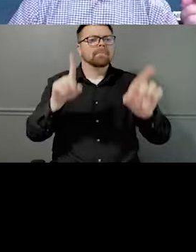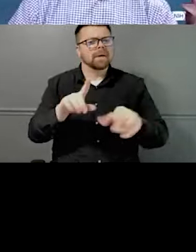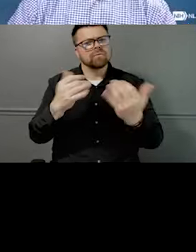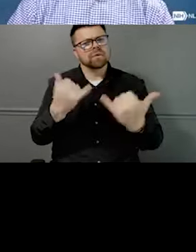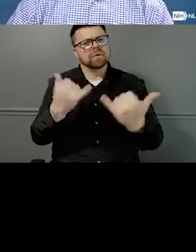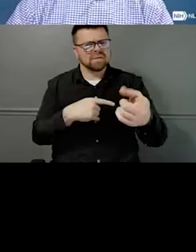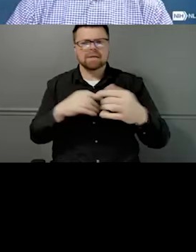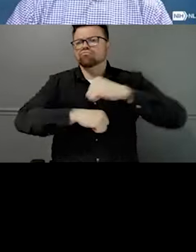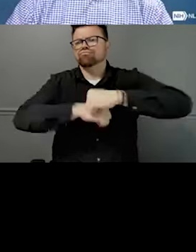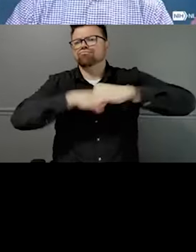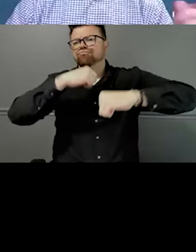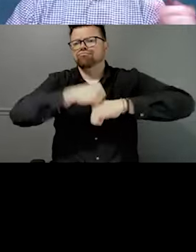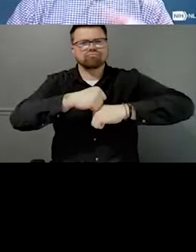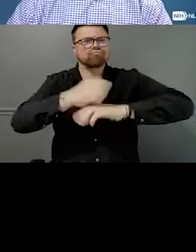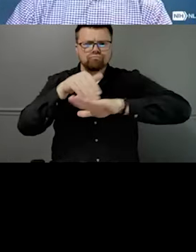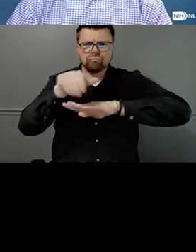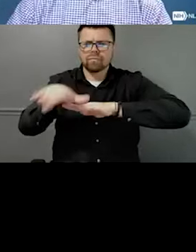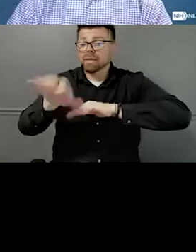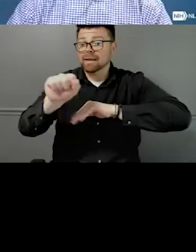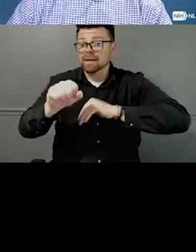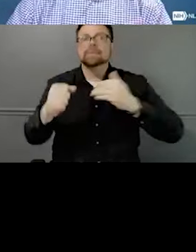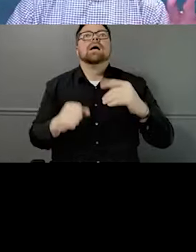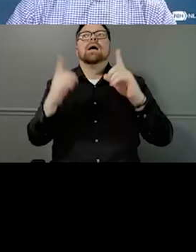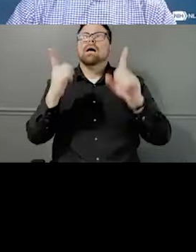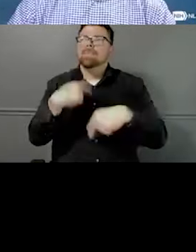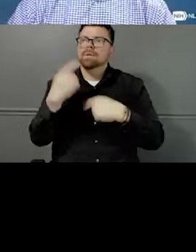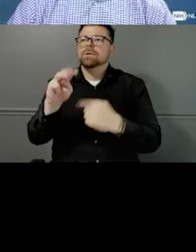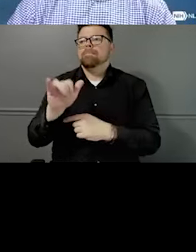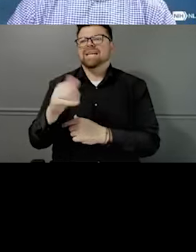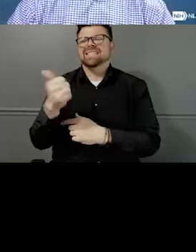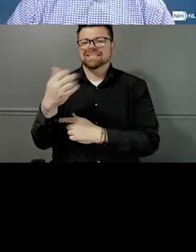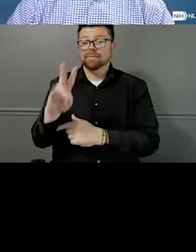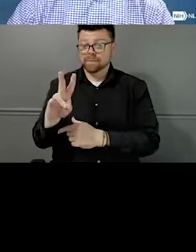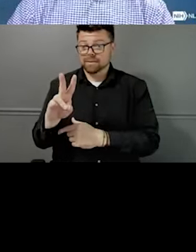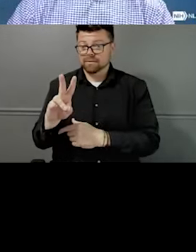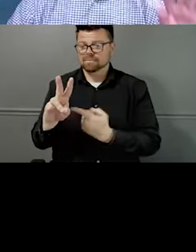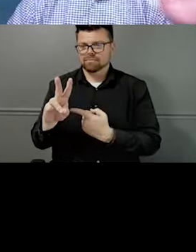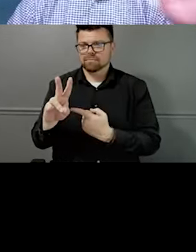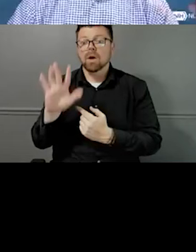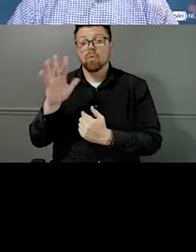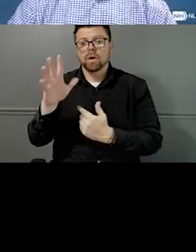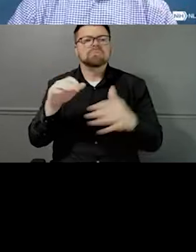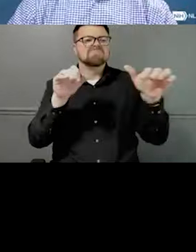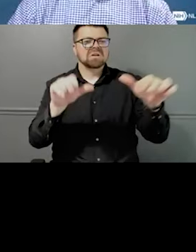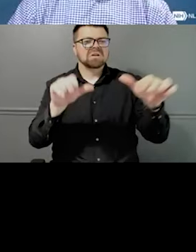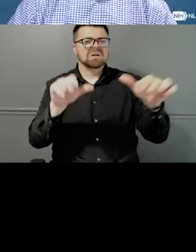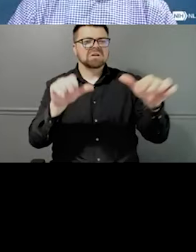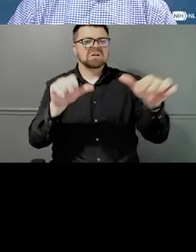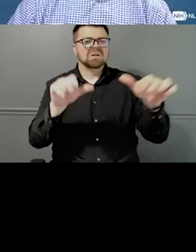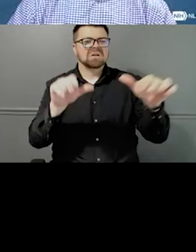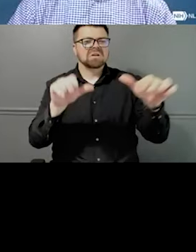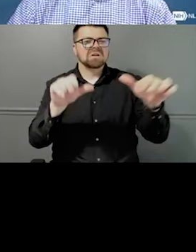to be submitted up until May the 17th. We're going to update that on the website. We really appreciate the feedback we got